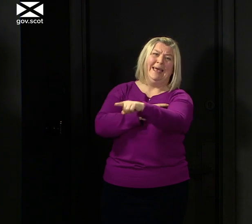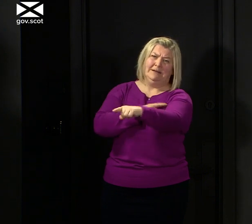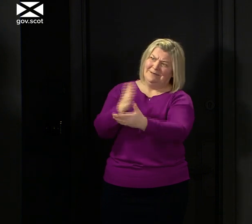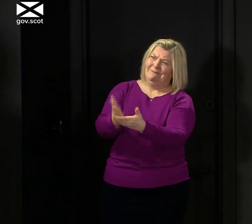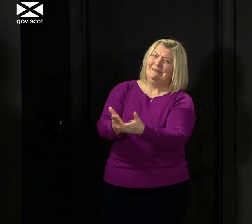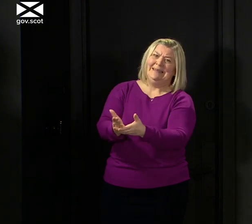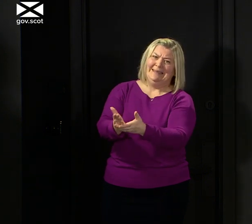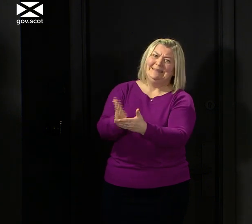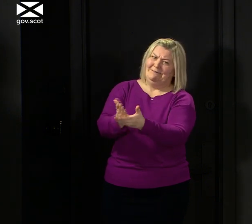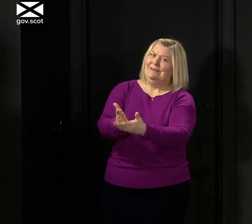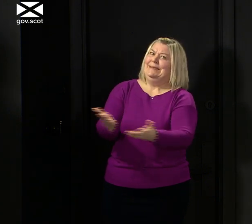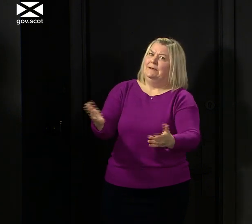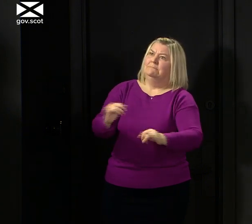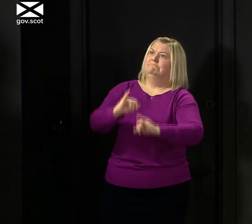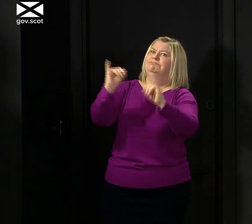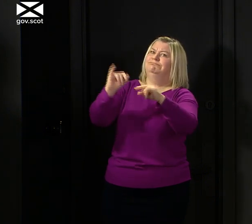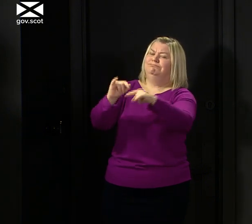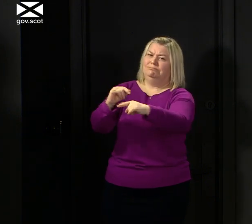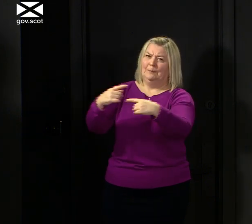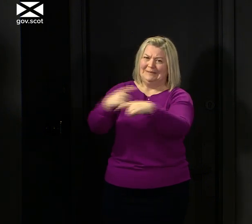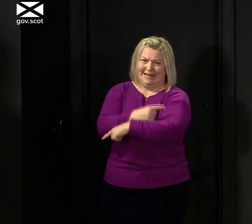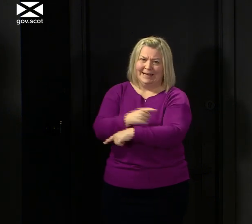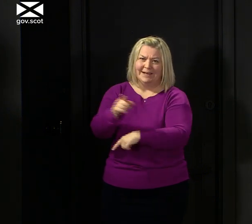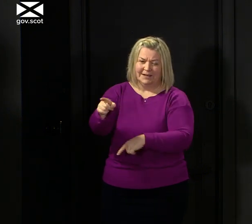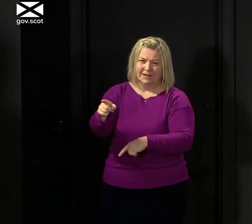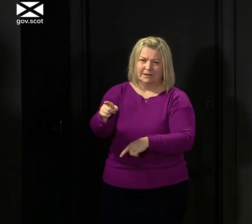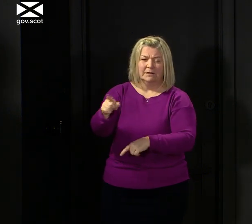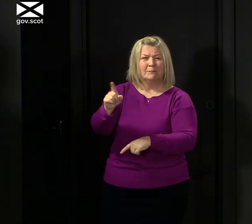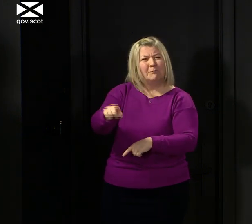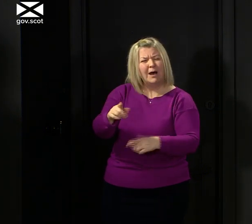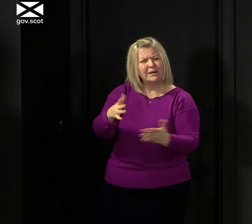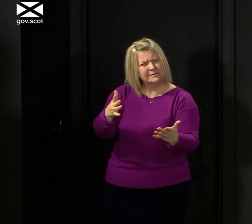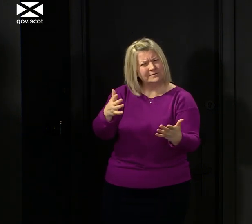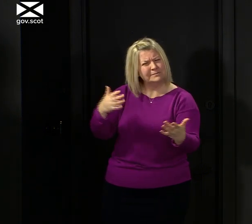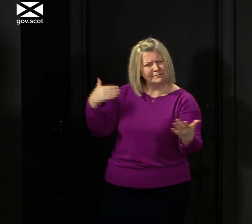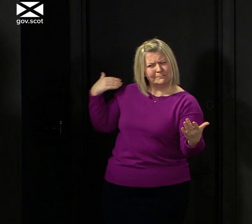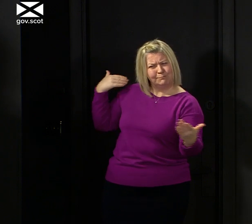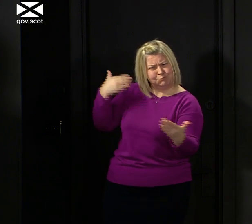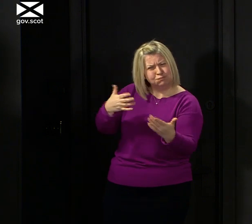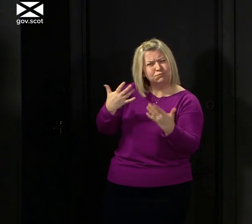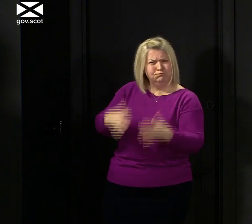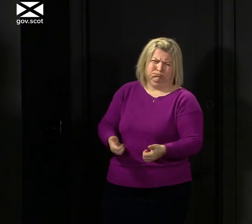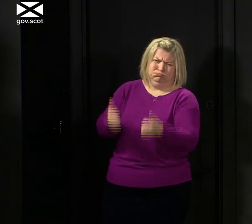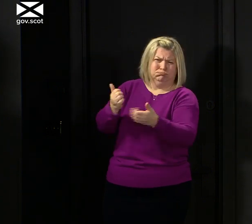but she has also given invaluable advice to the government over the course of this epidemic.